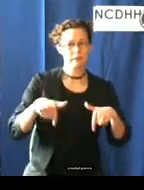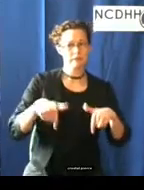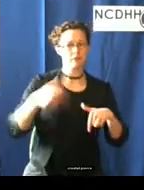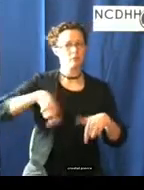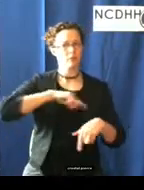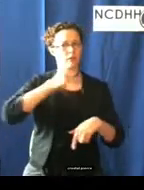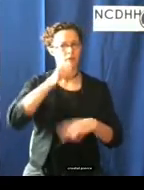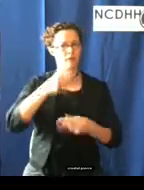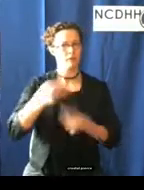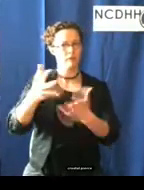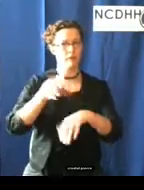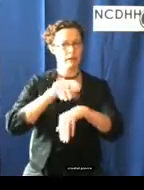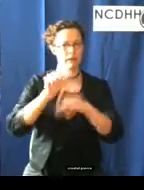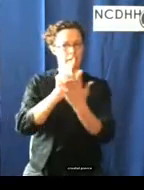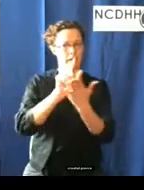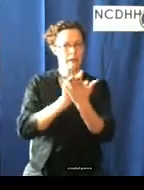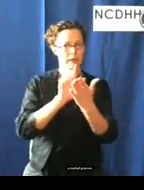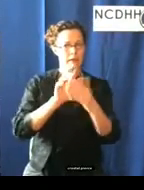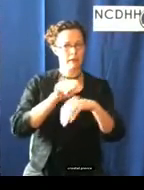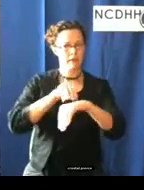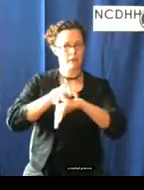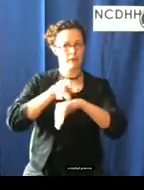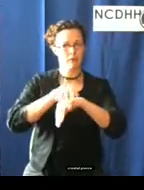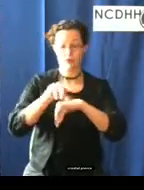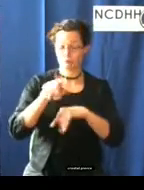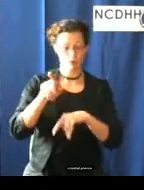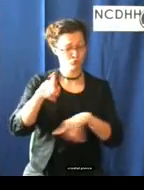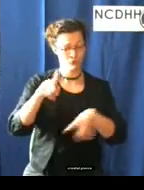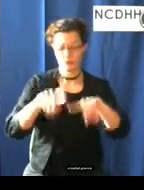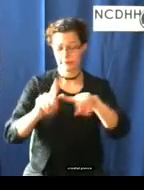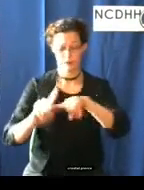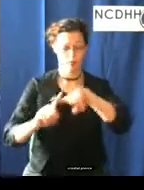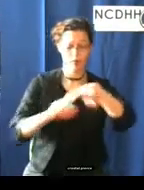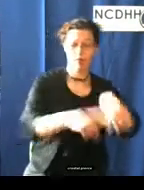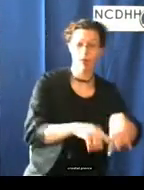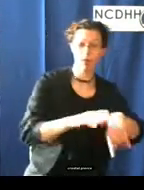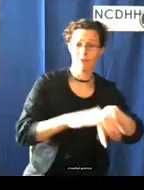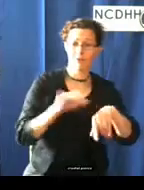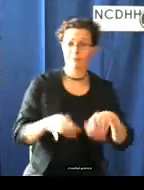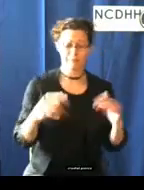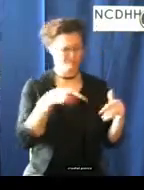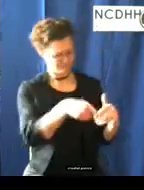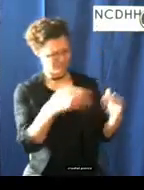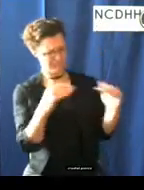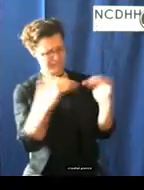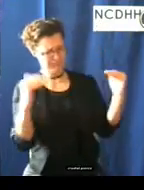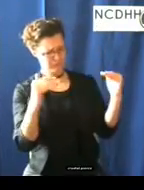THING AS LEGAL ADVICE IN YOUR CASE BUT JUST GIVE YOU AN OVERVIEW TO KNOW WHAT YOUR RIGHTS ARE.